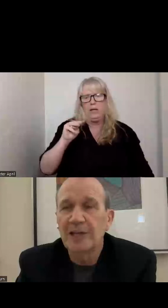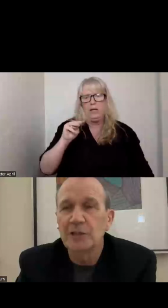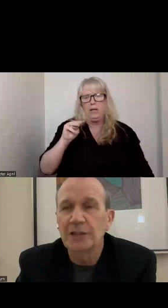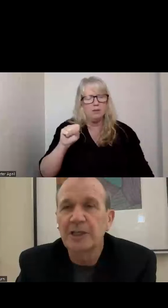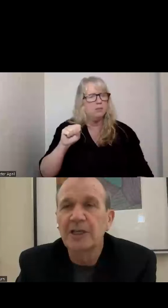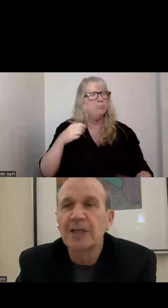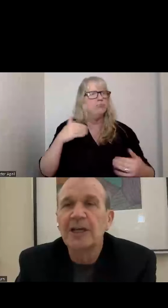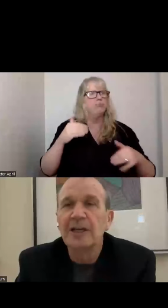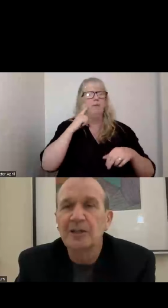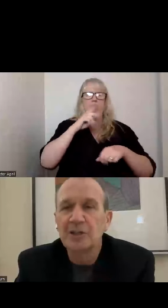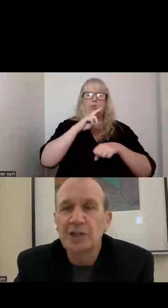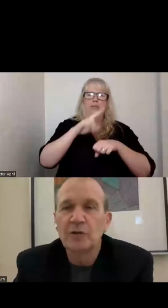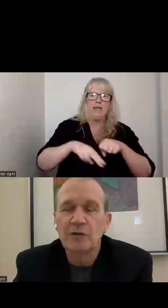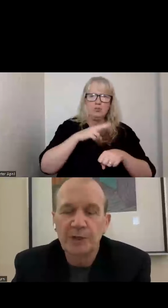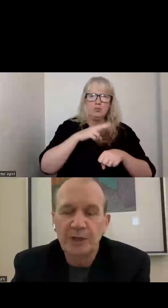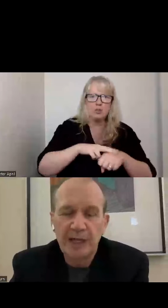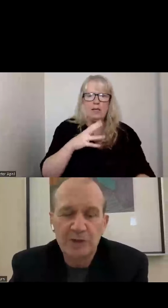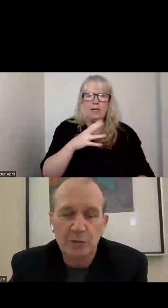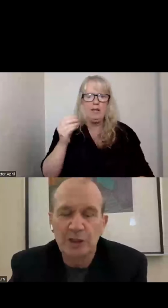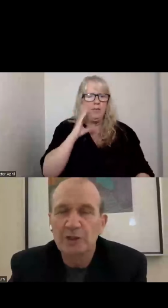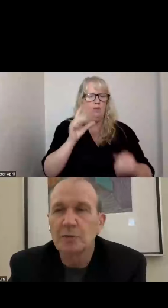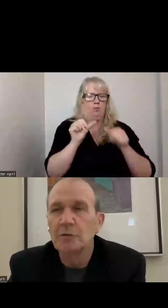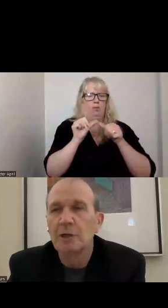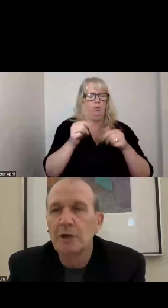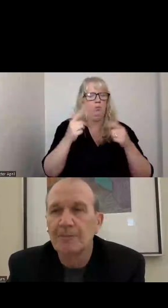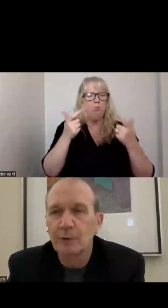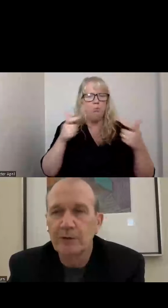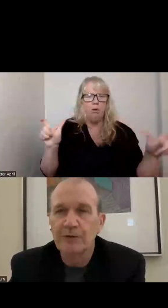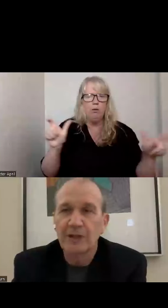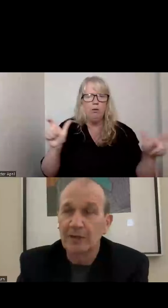NATIONALLY. IT CONTINUES TO BE A MAJOR ISSUE FOR THE STATES.